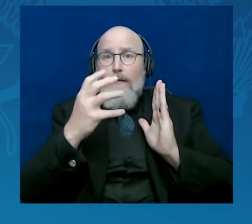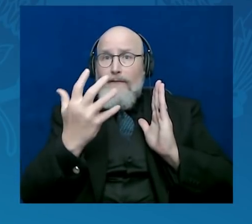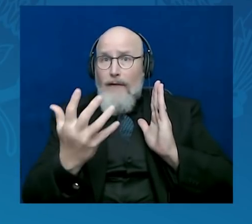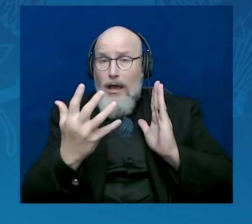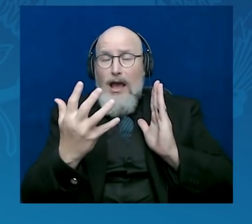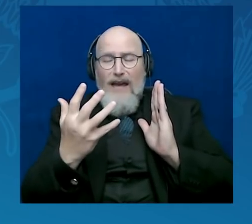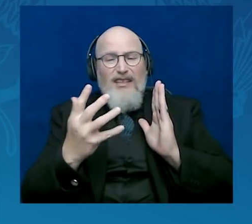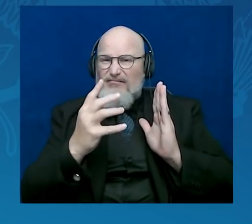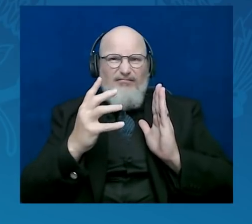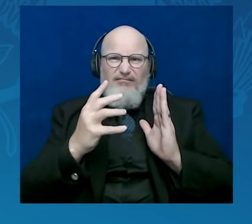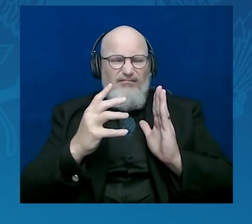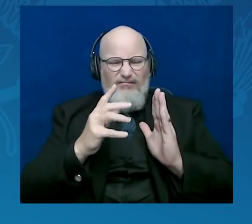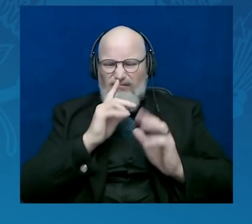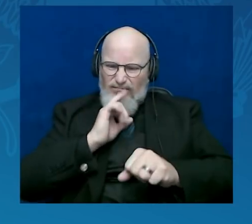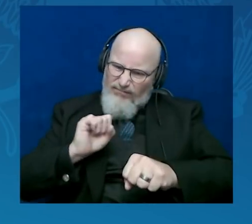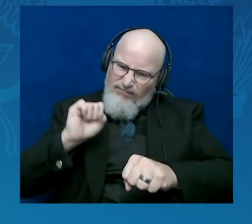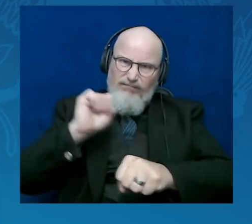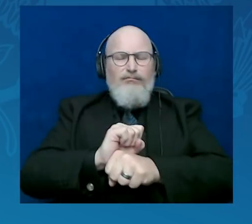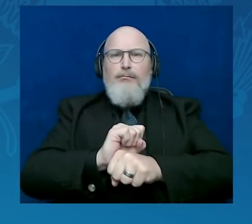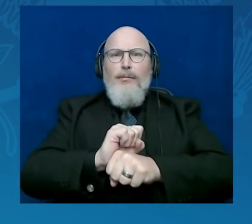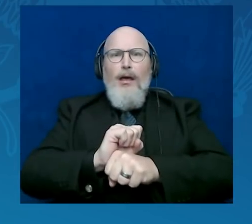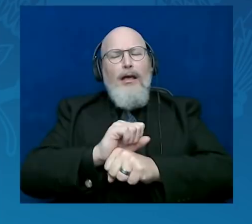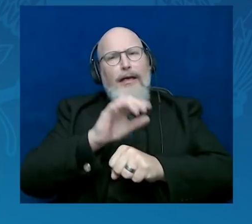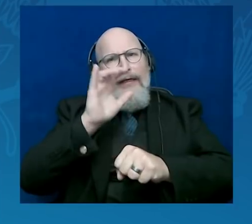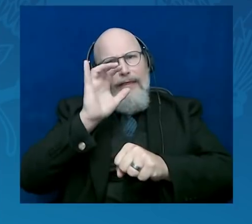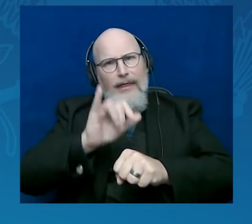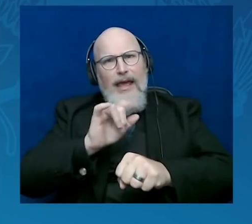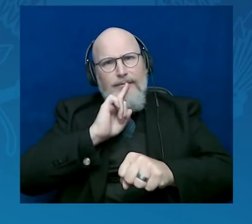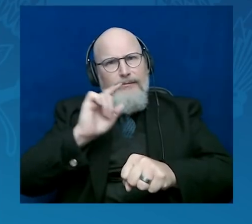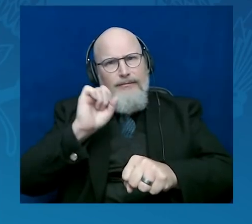This commitment is sacrosanct to me,